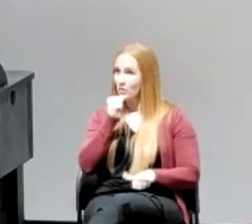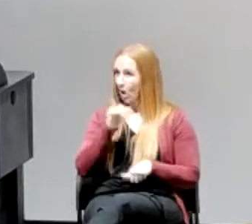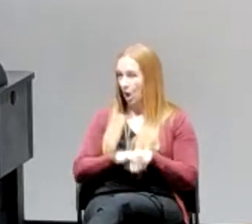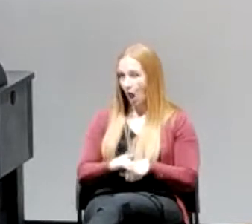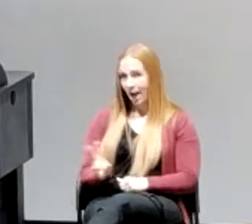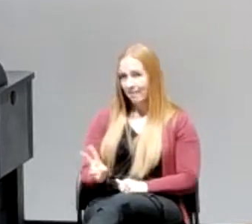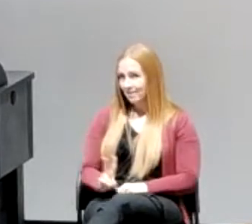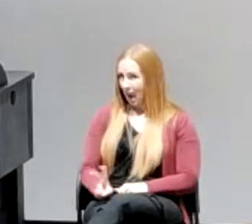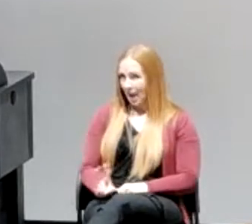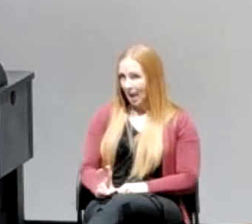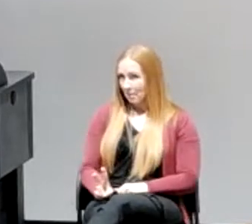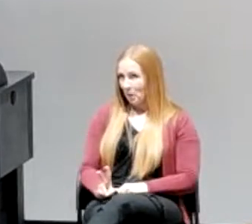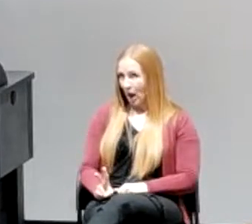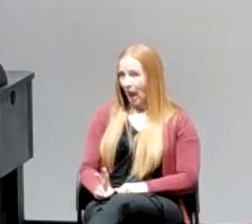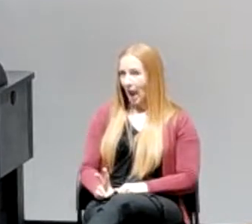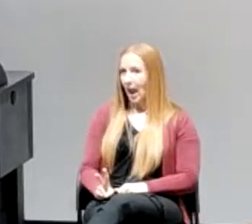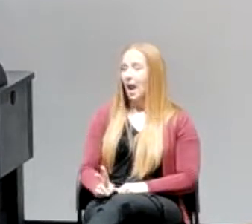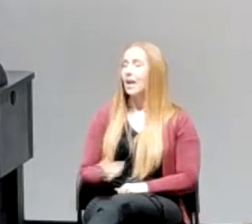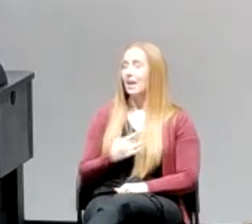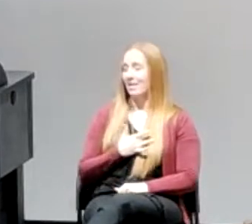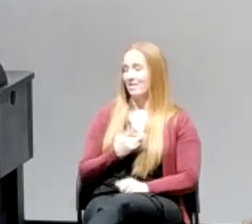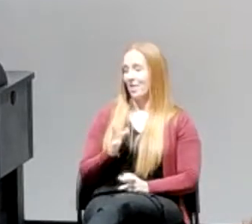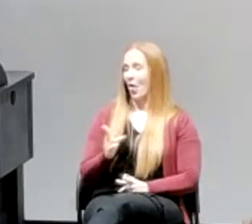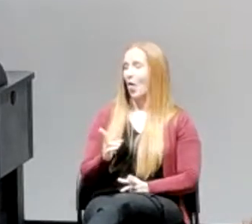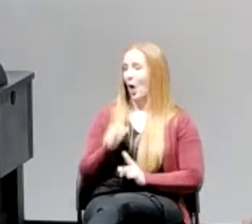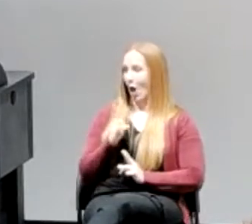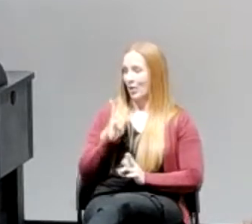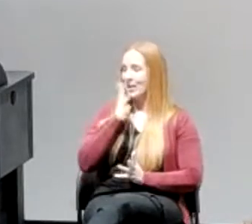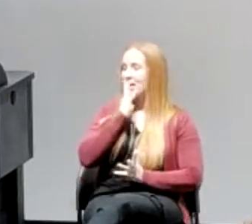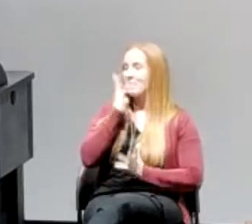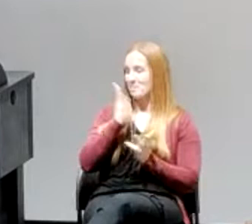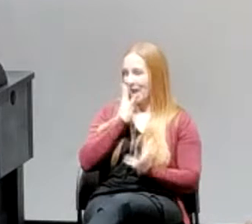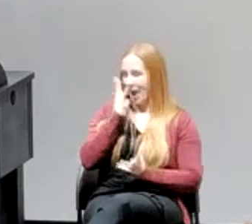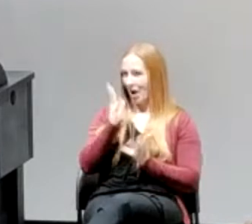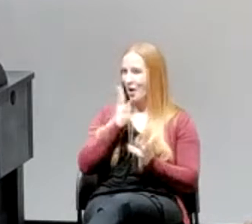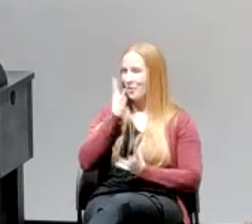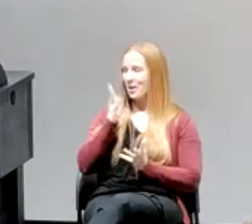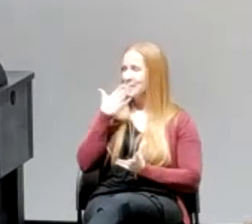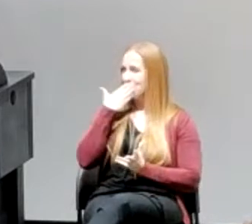that thrust was a single economic engine and that was a service sector (phone ringing) thaws awkward.